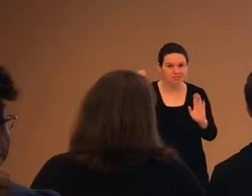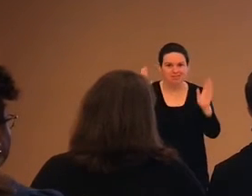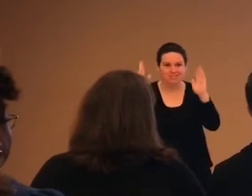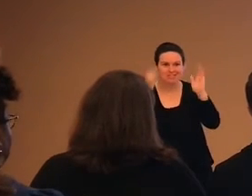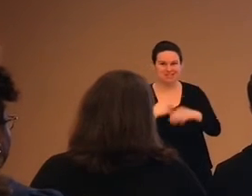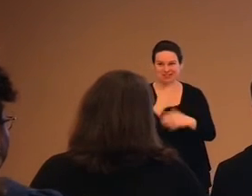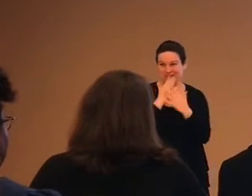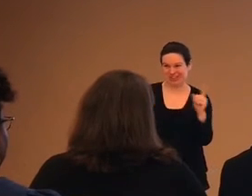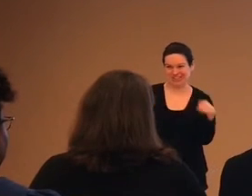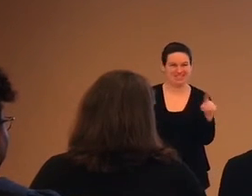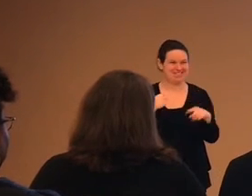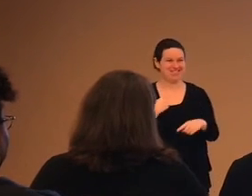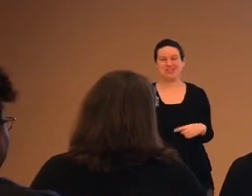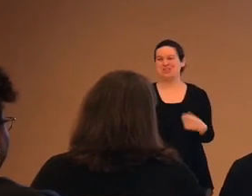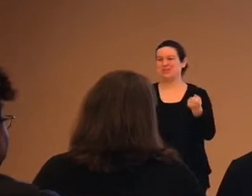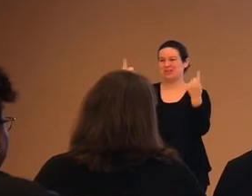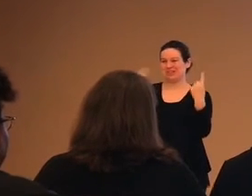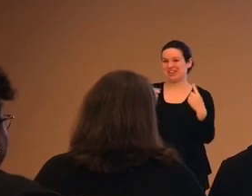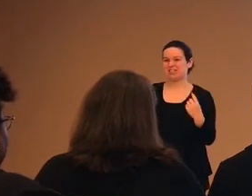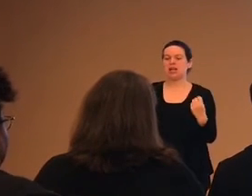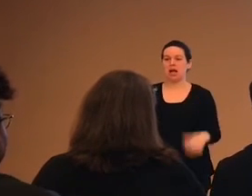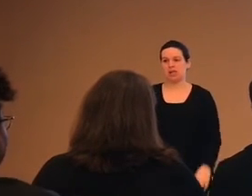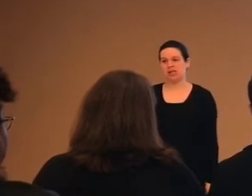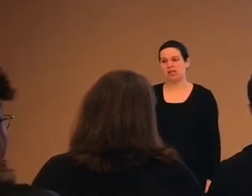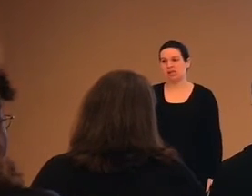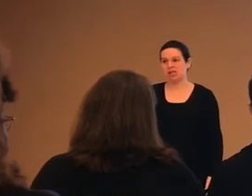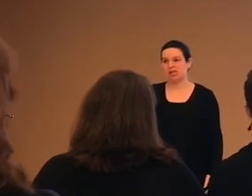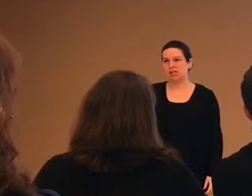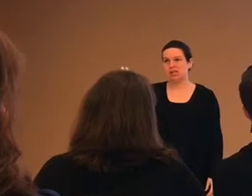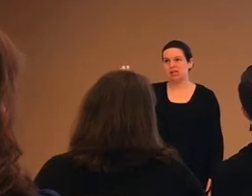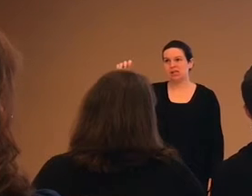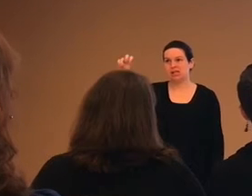You understand there's a lot of stairs at the top you can imagine the small